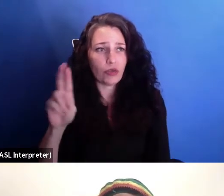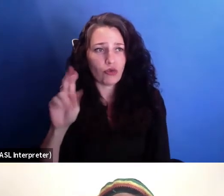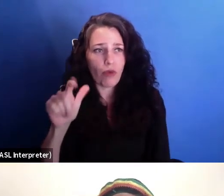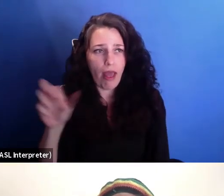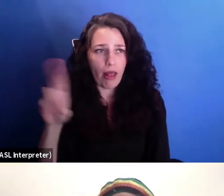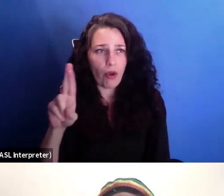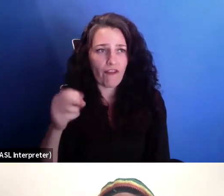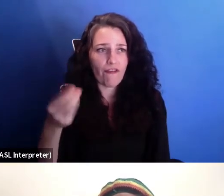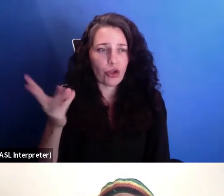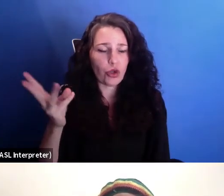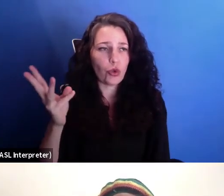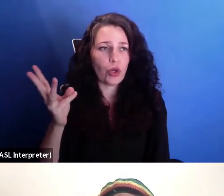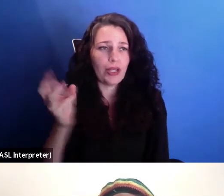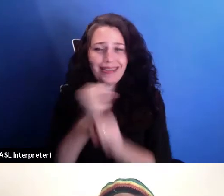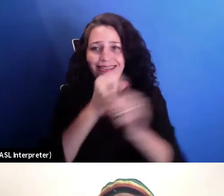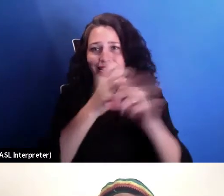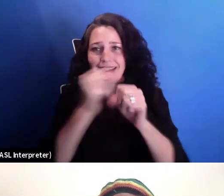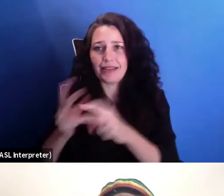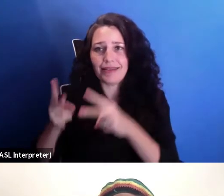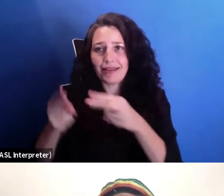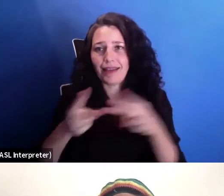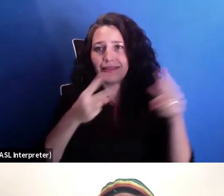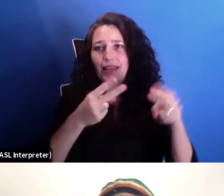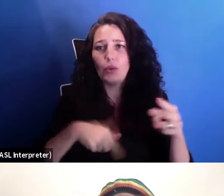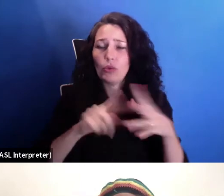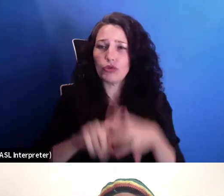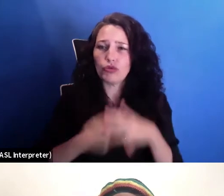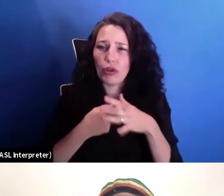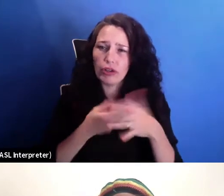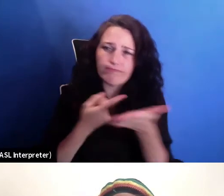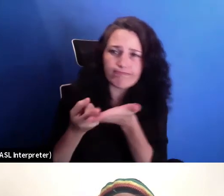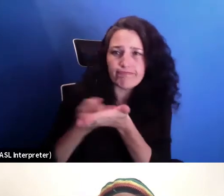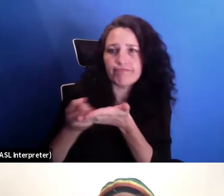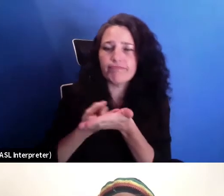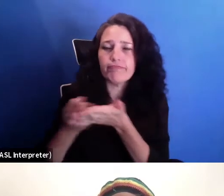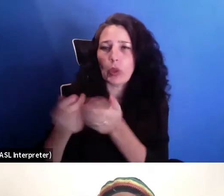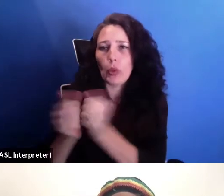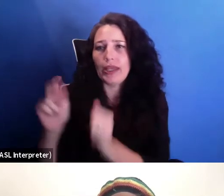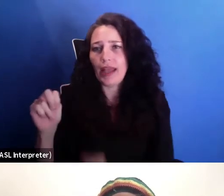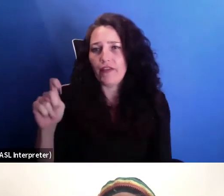and we had started a conversation with Netflix. And simultaneous to that